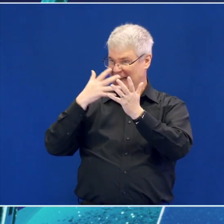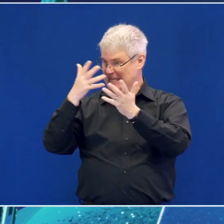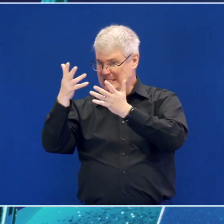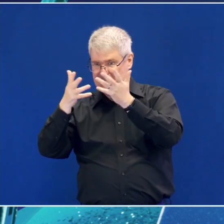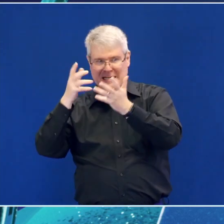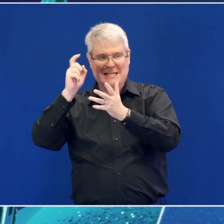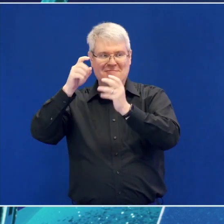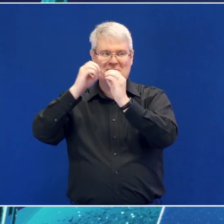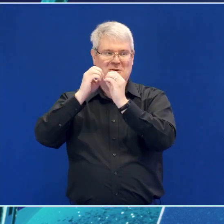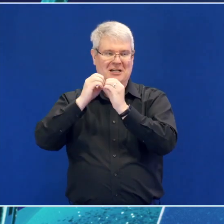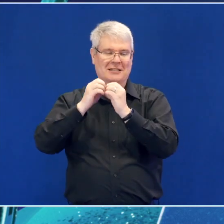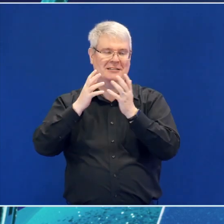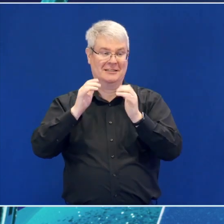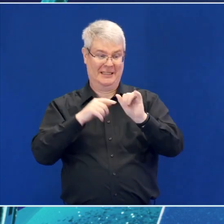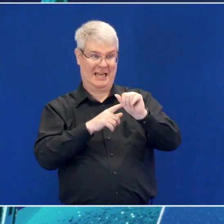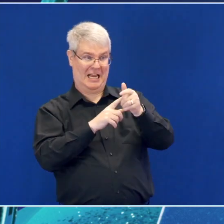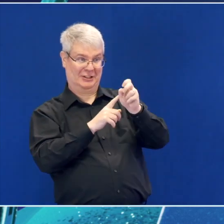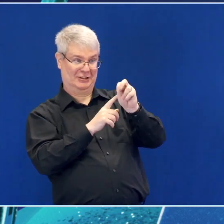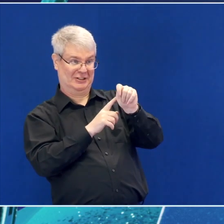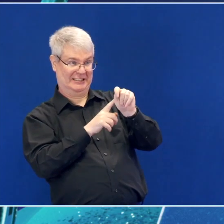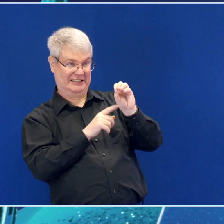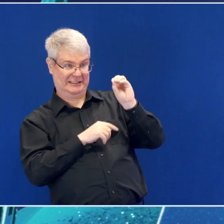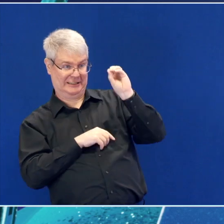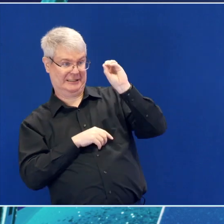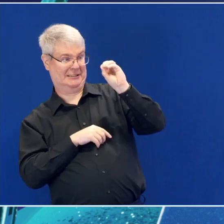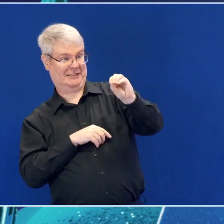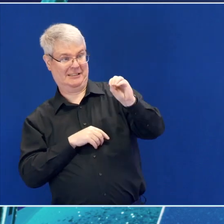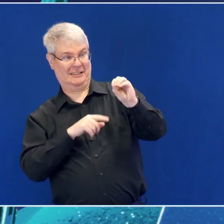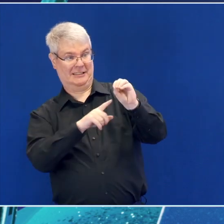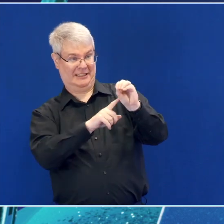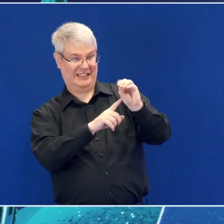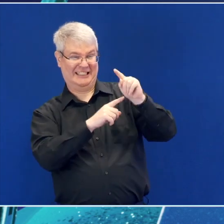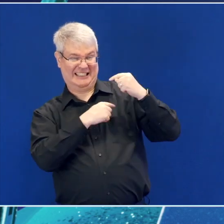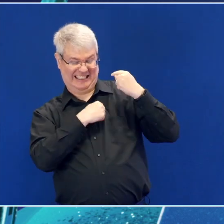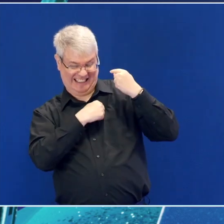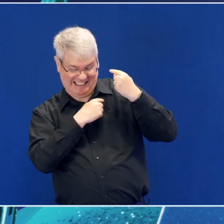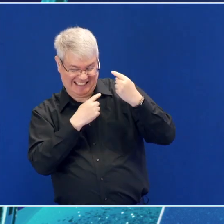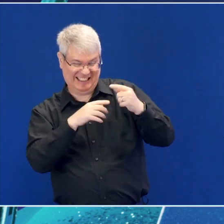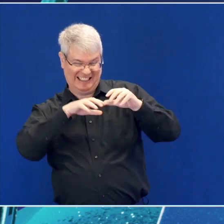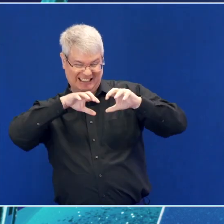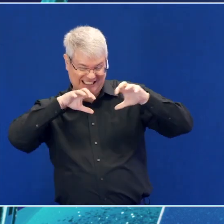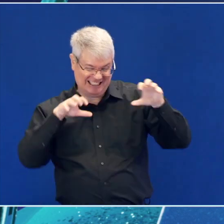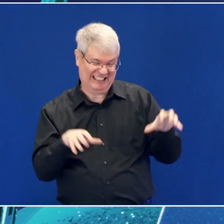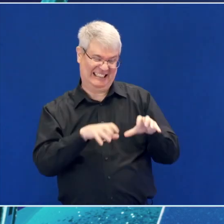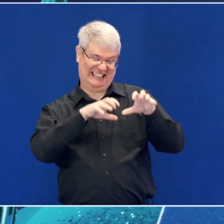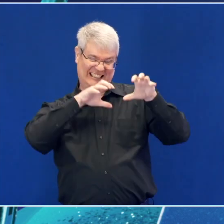of meticulous human effort manually -- testing manually,